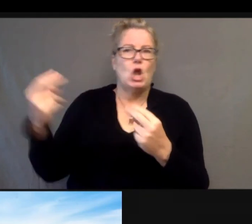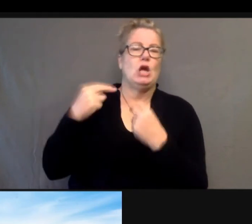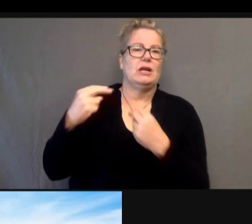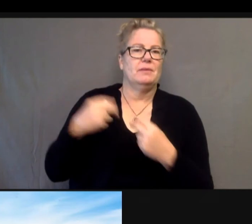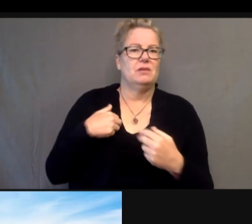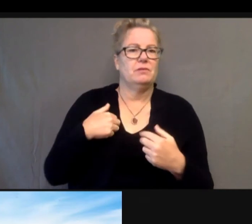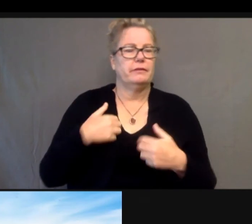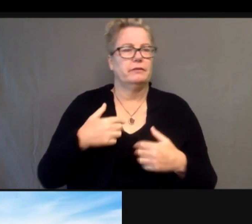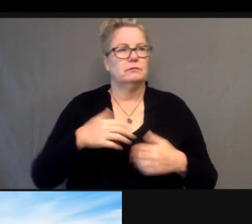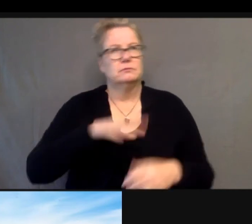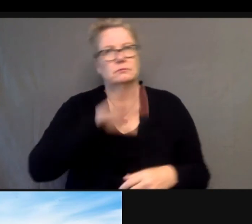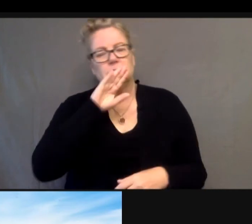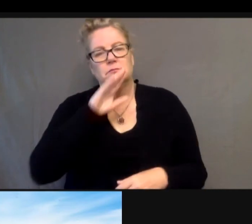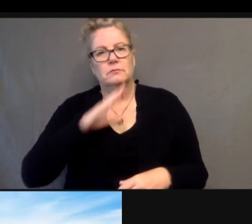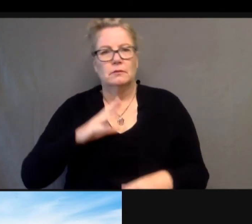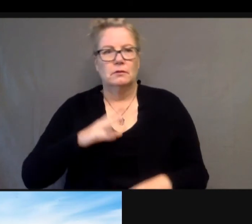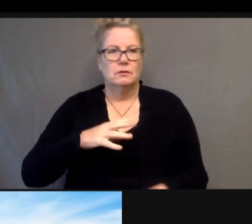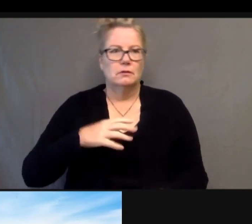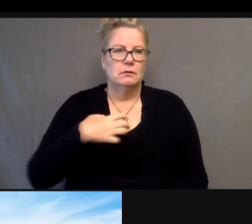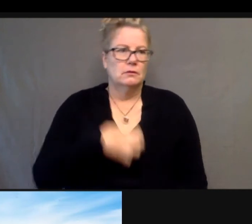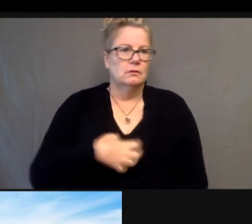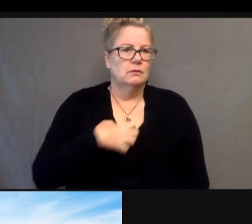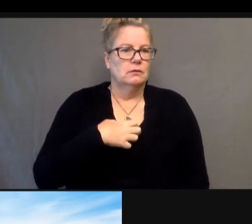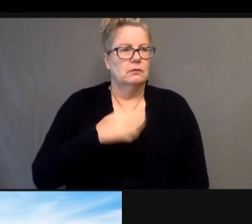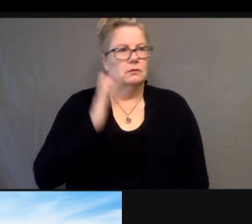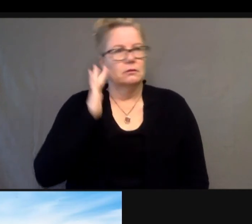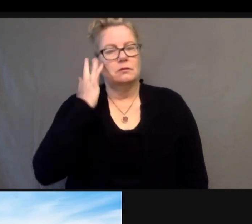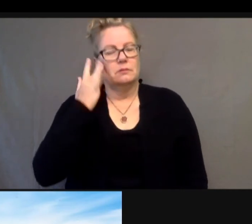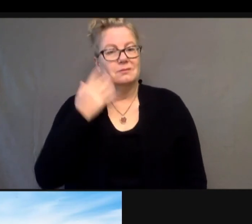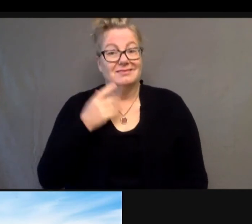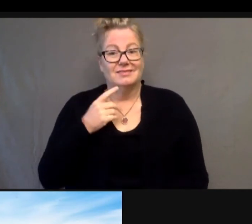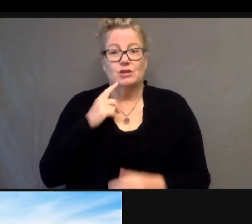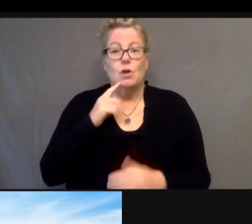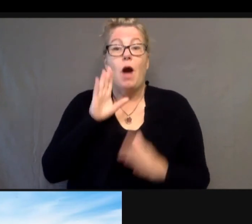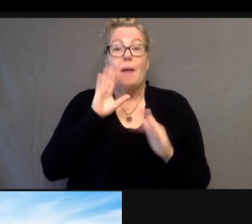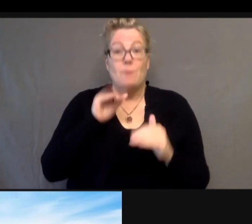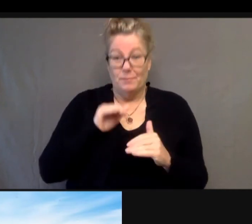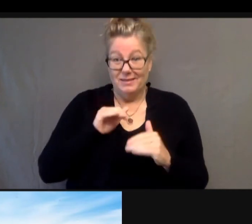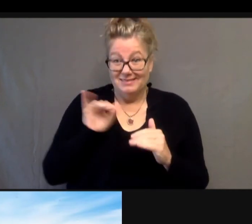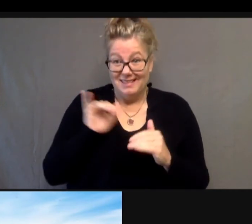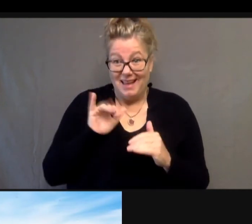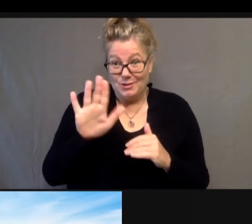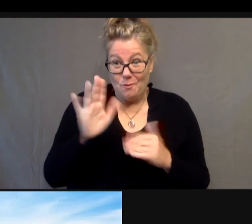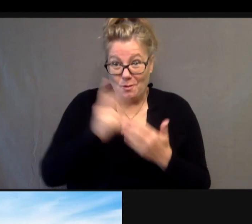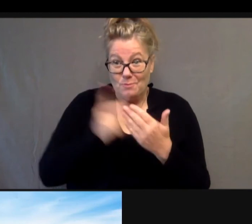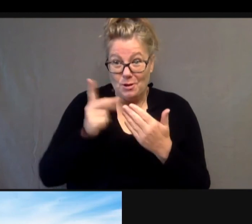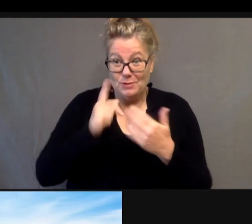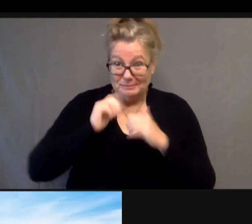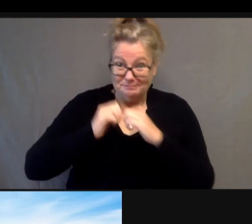But I hope that with programs like this one that you put together, that people will feel